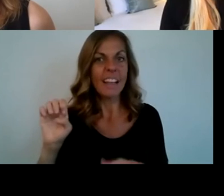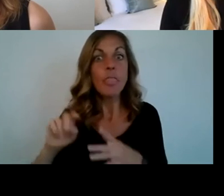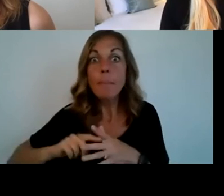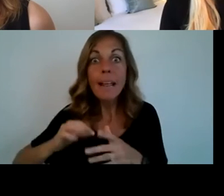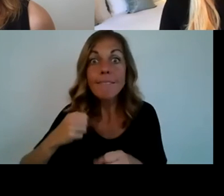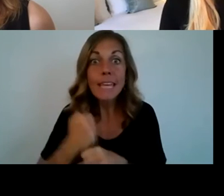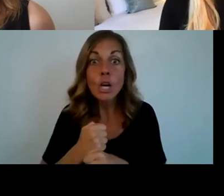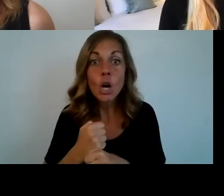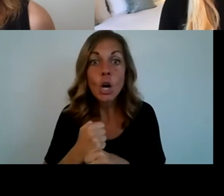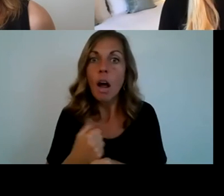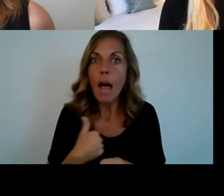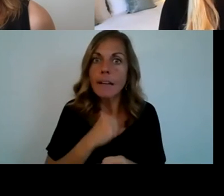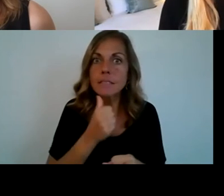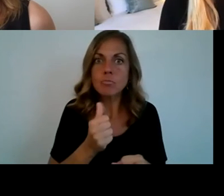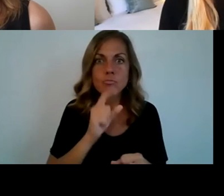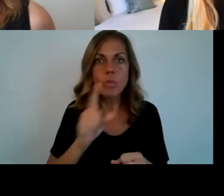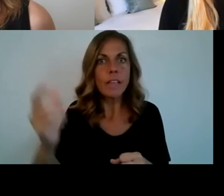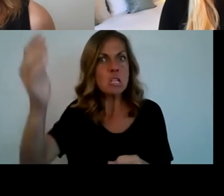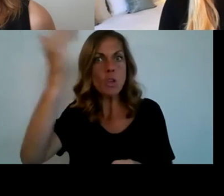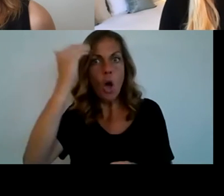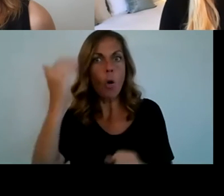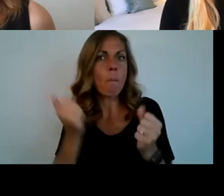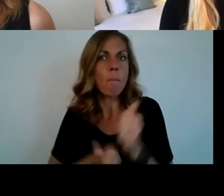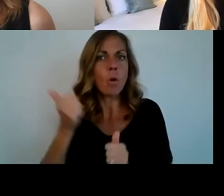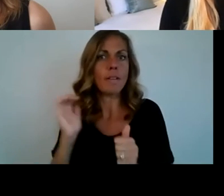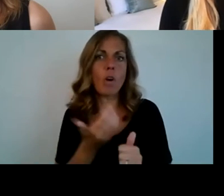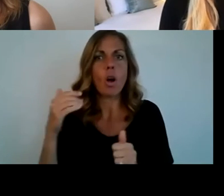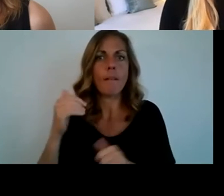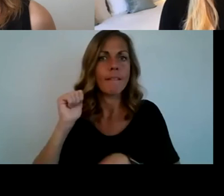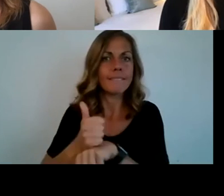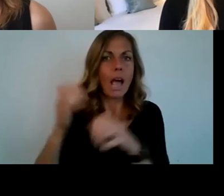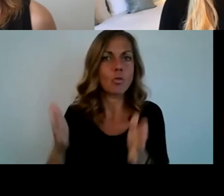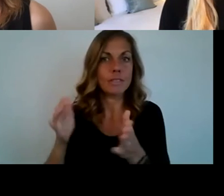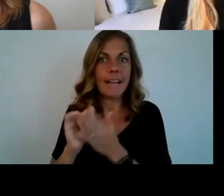founders at that point. When things really started to unravel. And so, since then I have